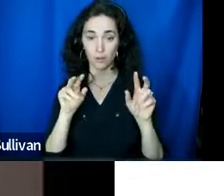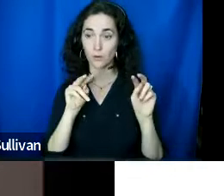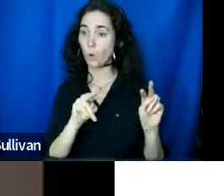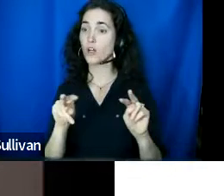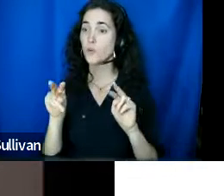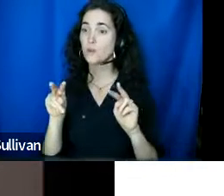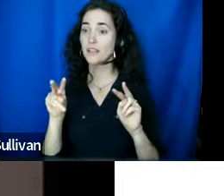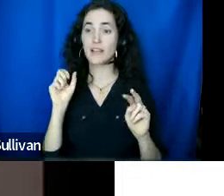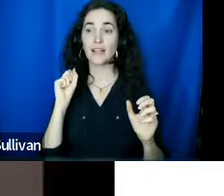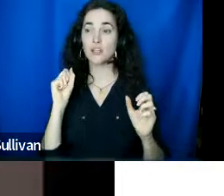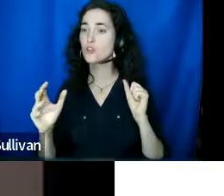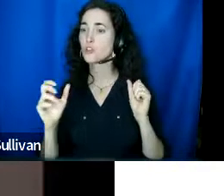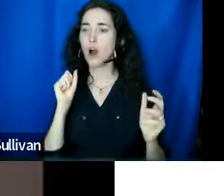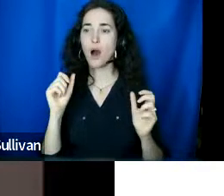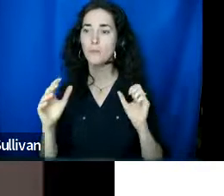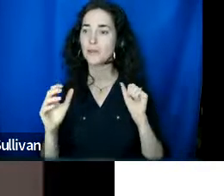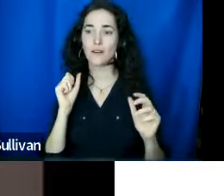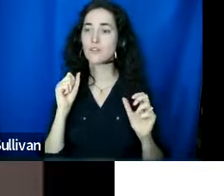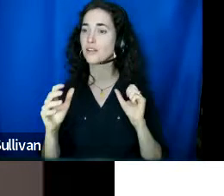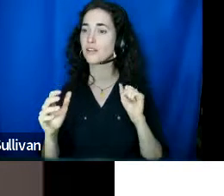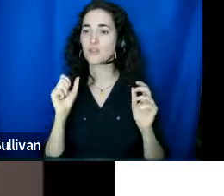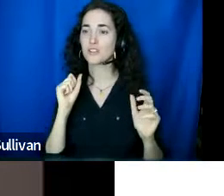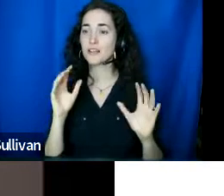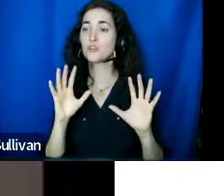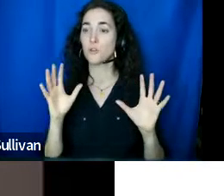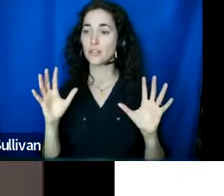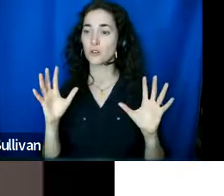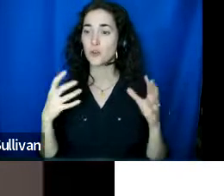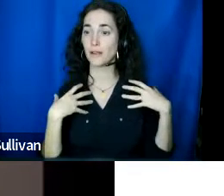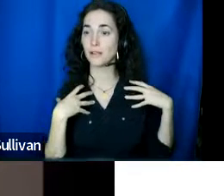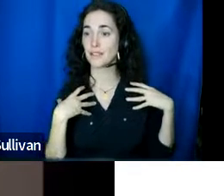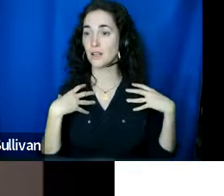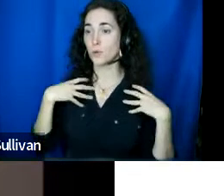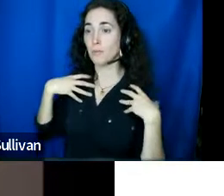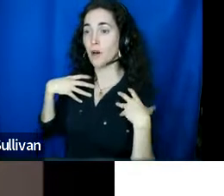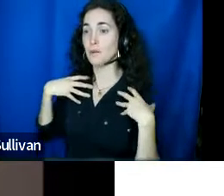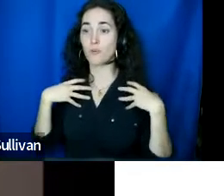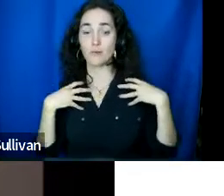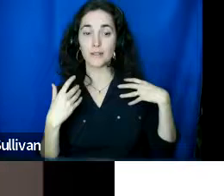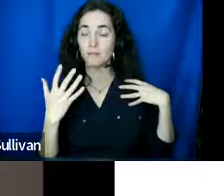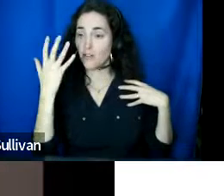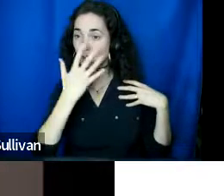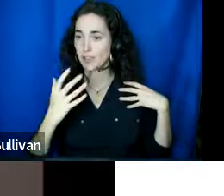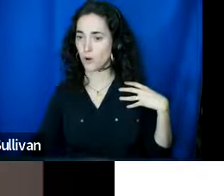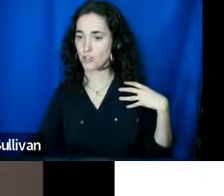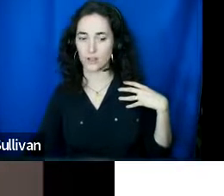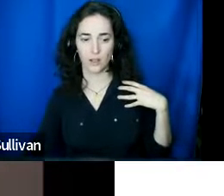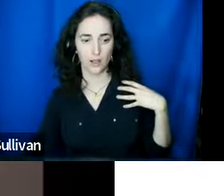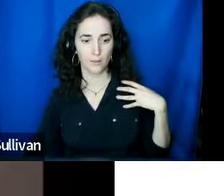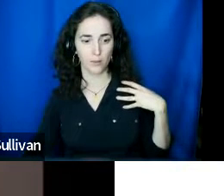Watch what you're seeing, and just copy everything that you're seeing to the best of your ability, with body movements and facial expression.